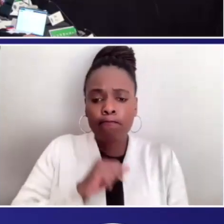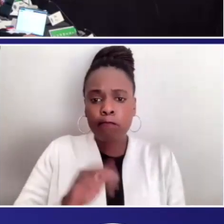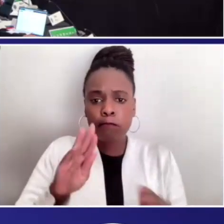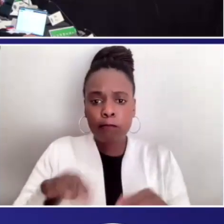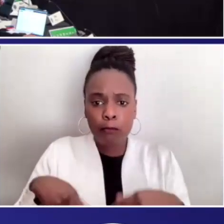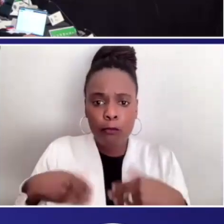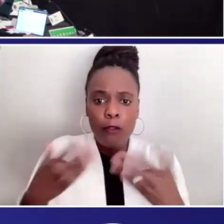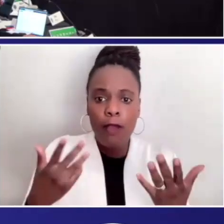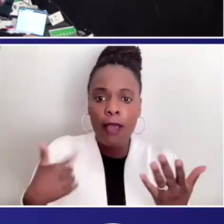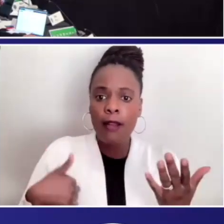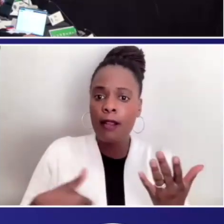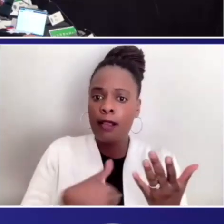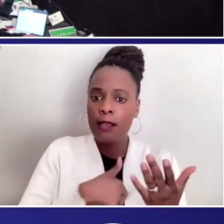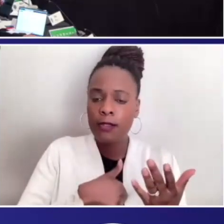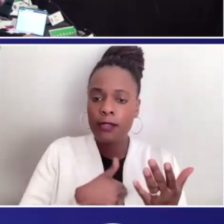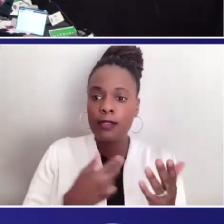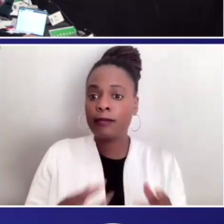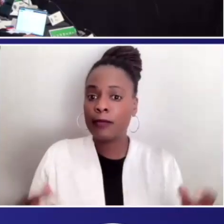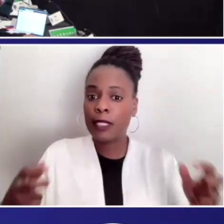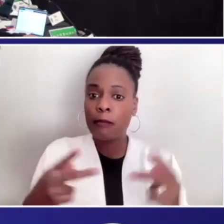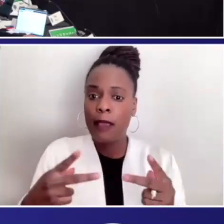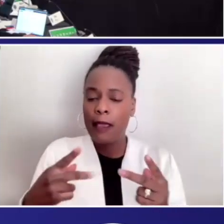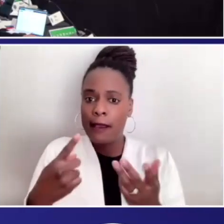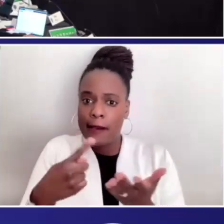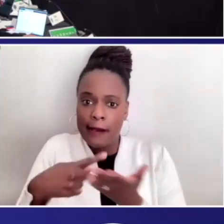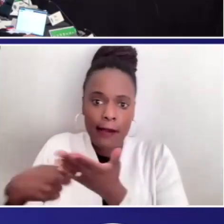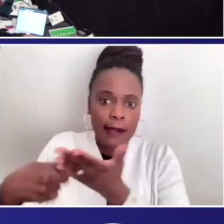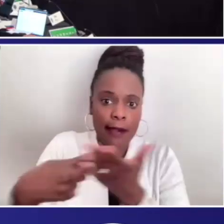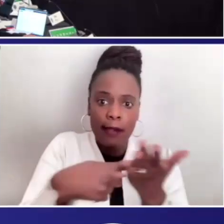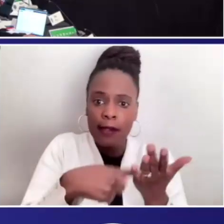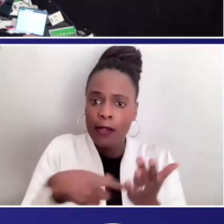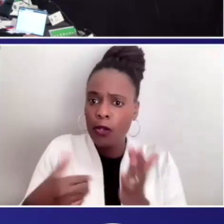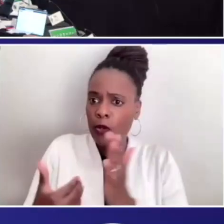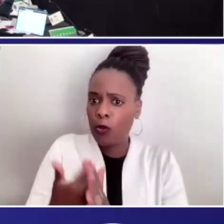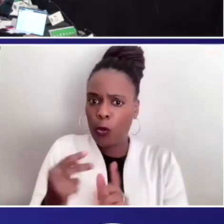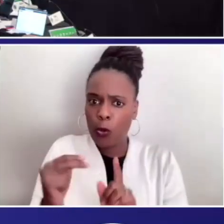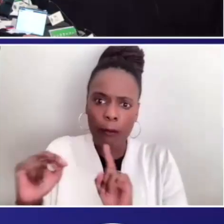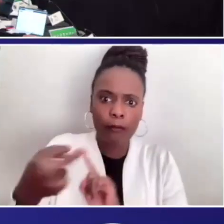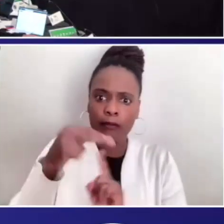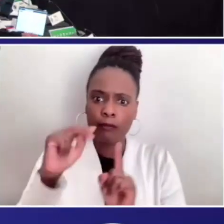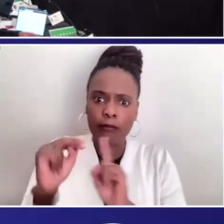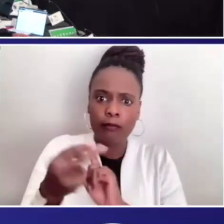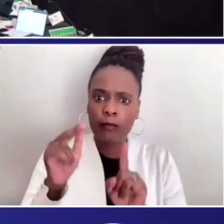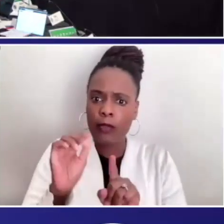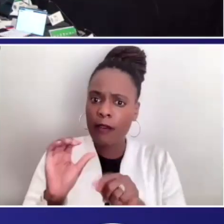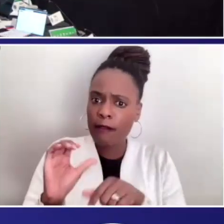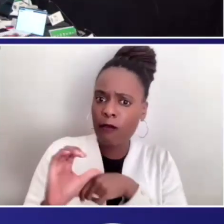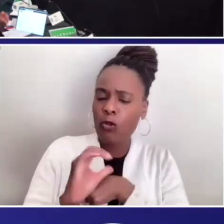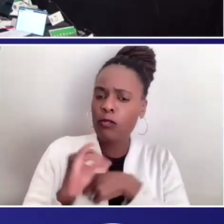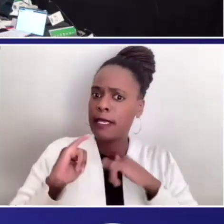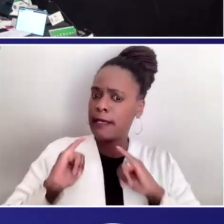repeatedly coming back with new ways to force us to look at things. And we've heard that.